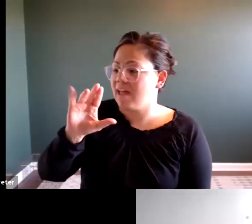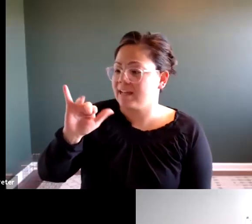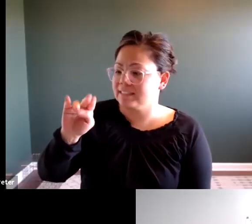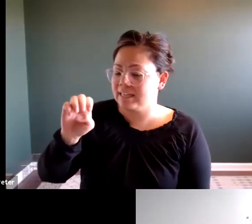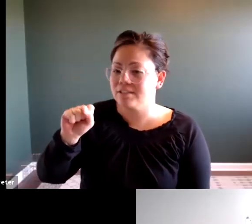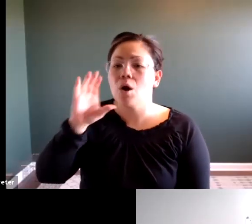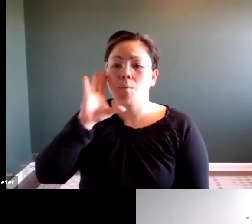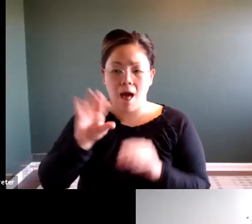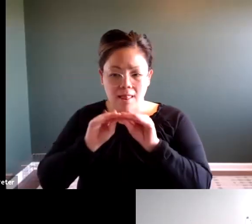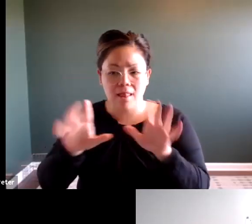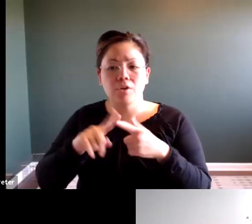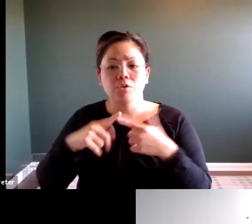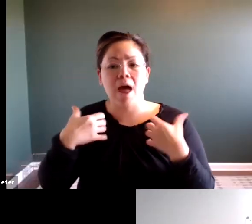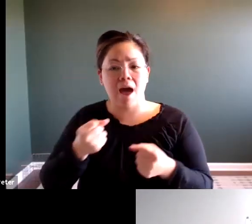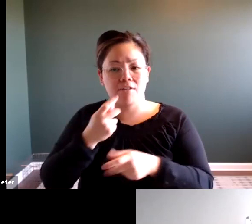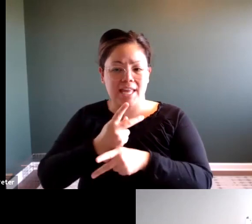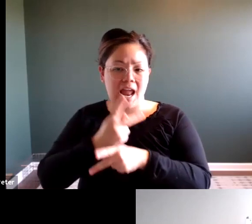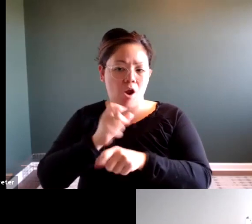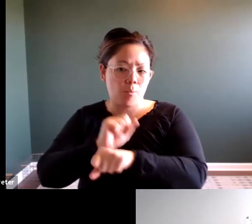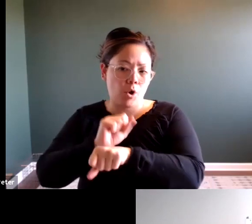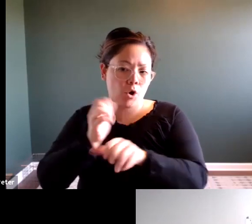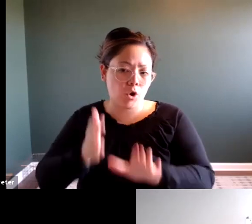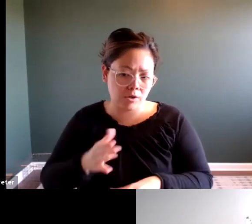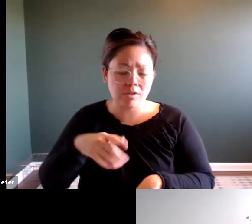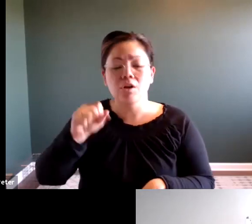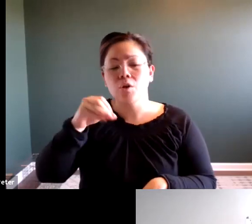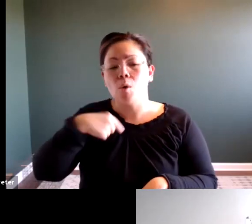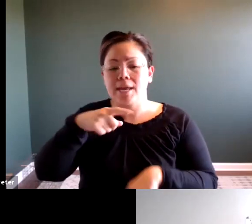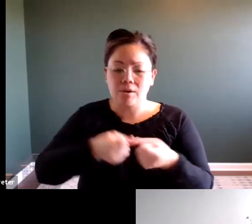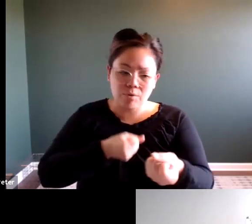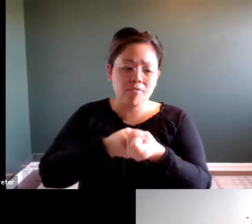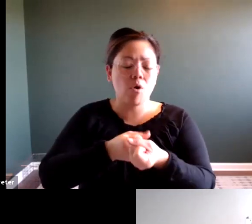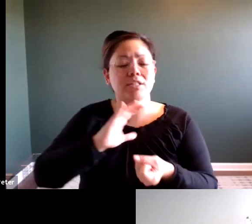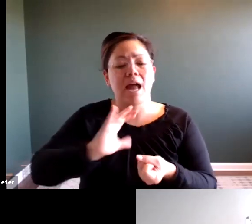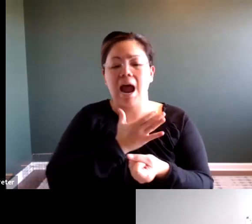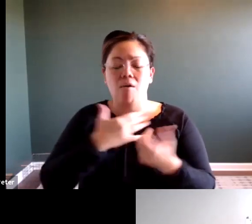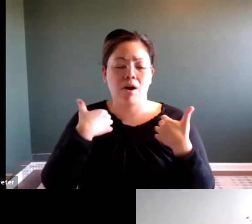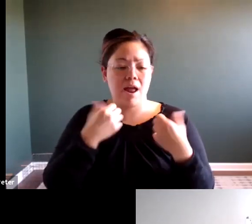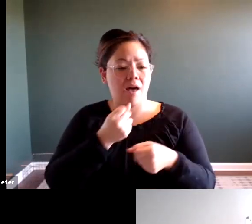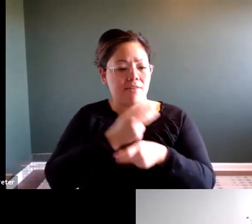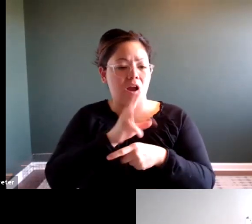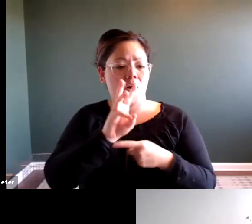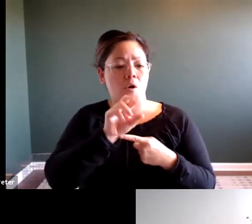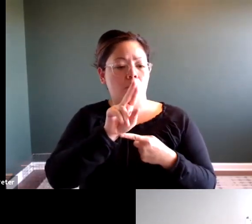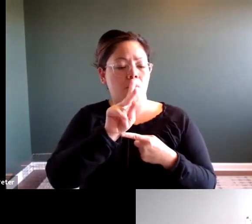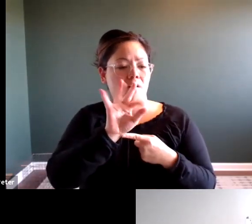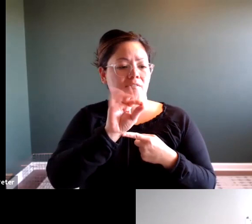going out to healthcare providers so that we can reinforce our healthcare workforce. We have lots of healthcare providers that are out